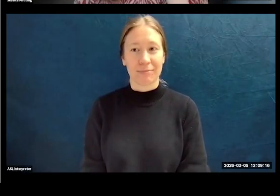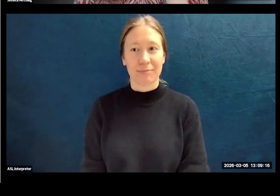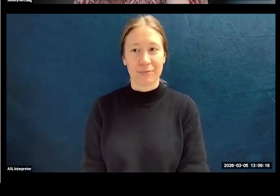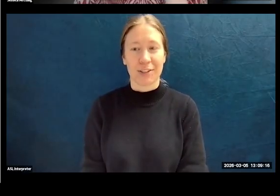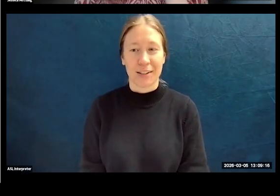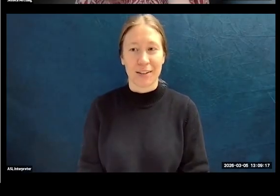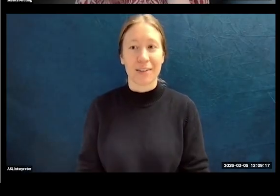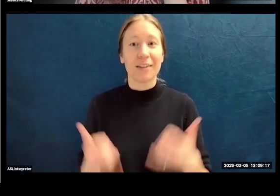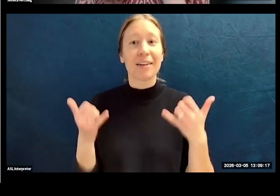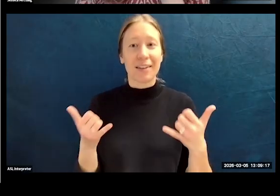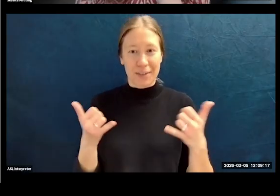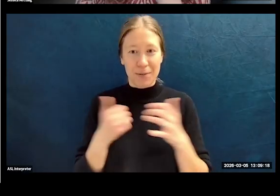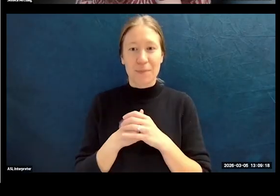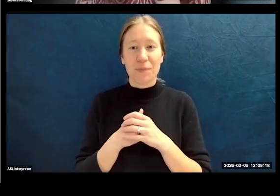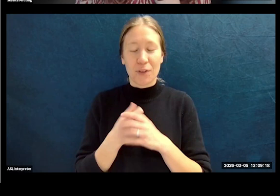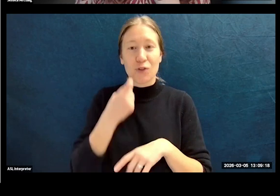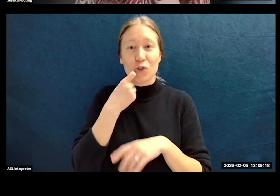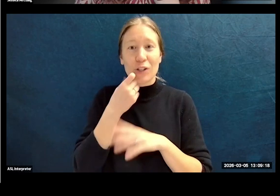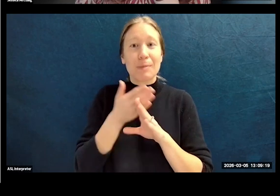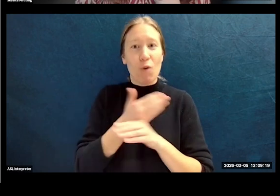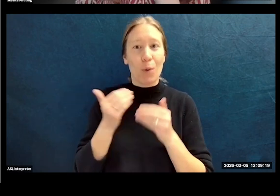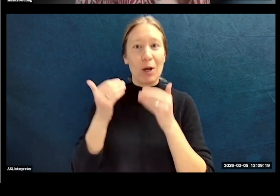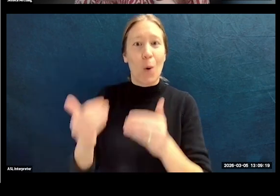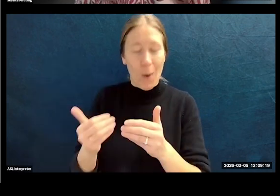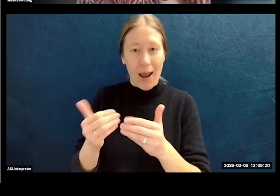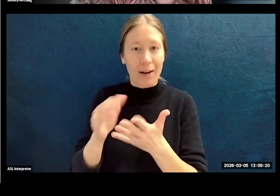Just before we move into the auto-tagging portion,